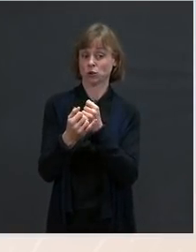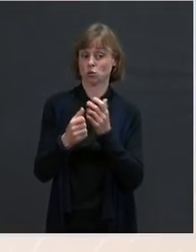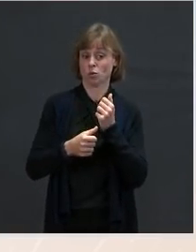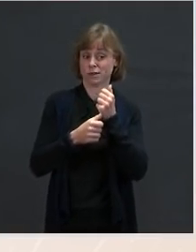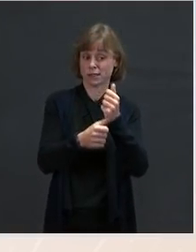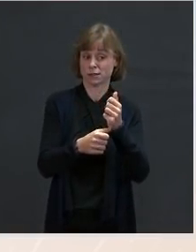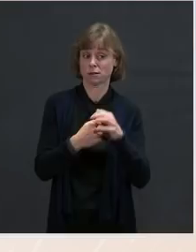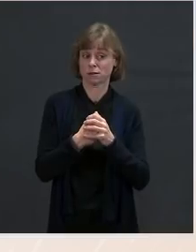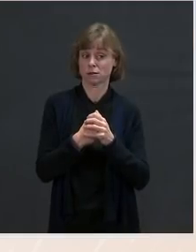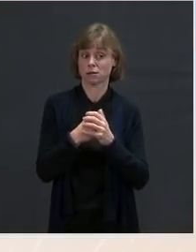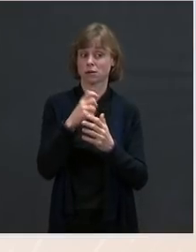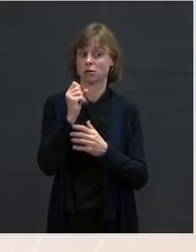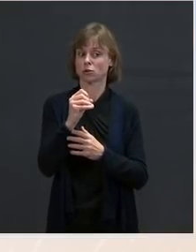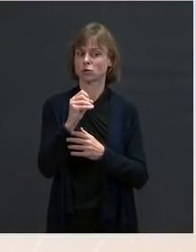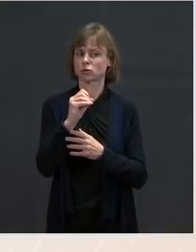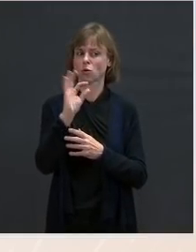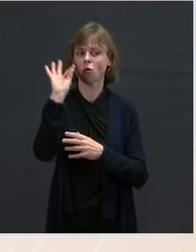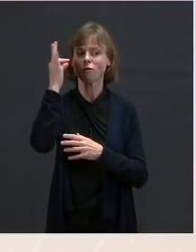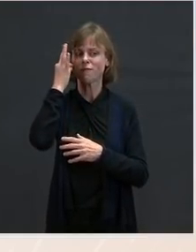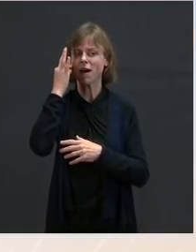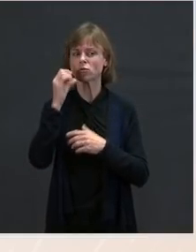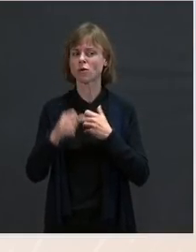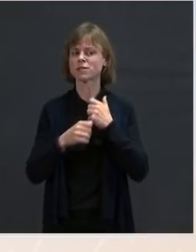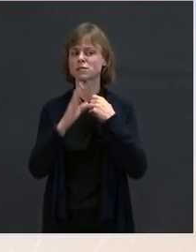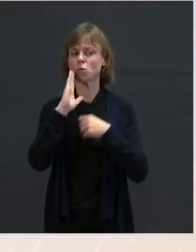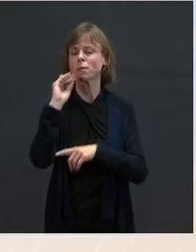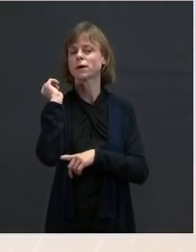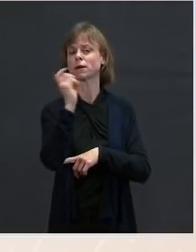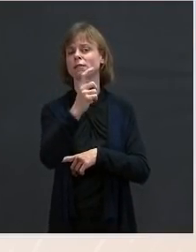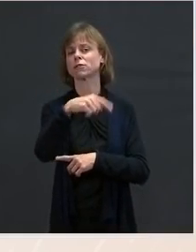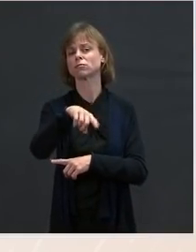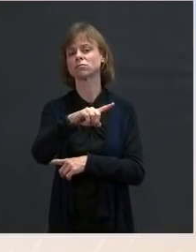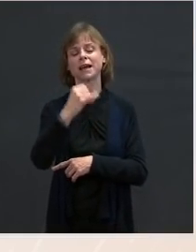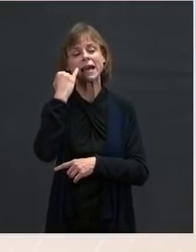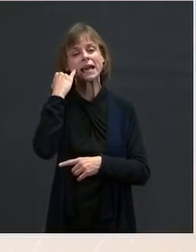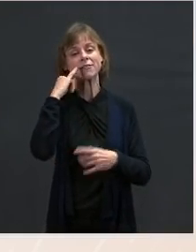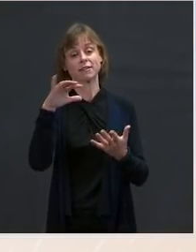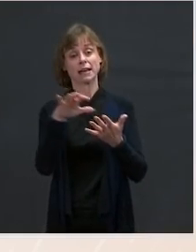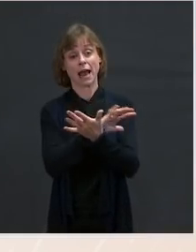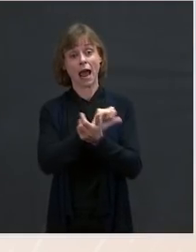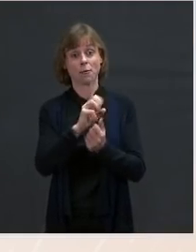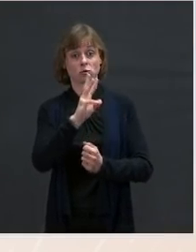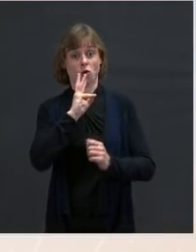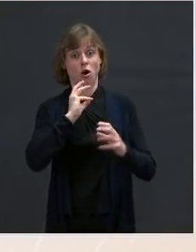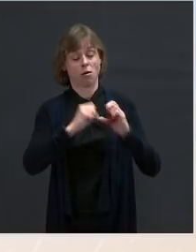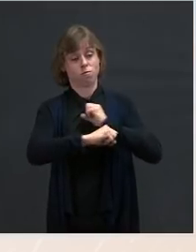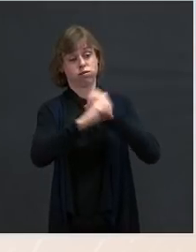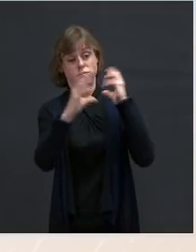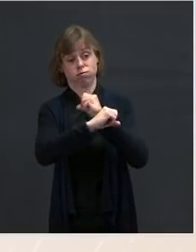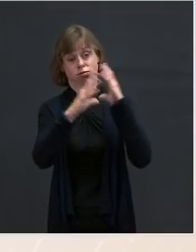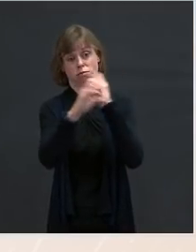to seek federal assistance if they're home is damaged by burst pipes caused from freezing weather. More counties will likely --